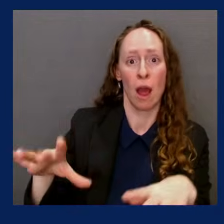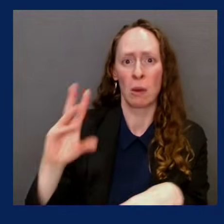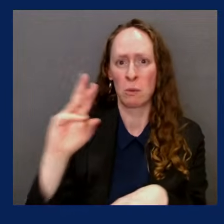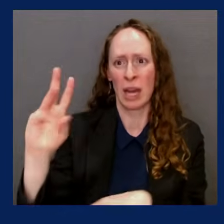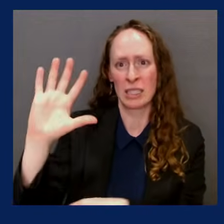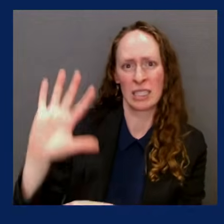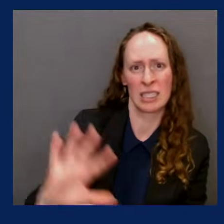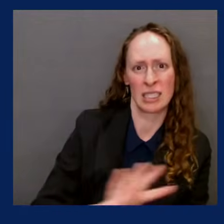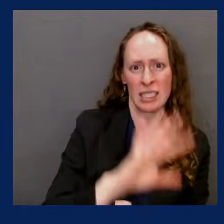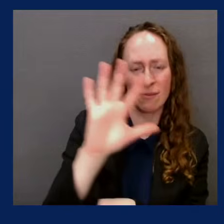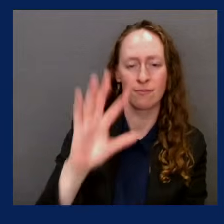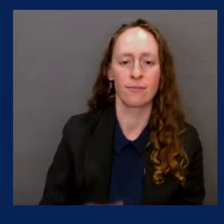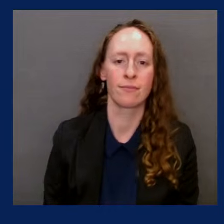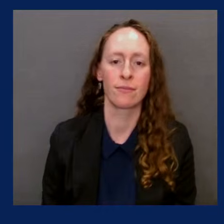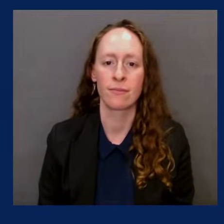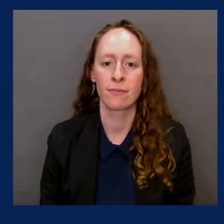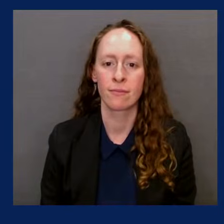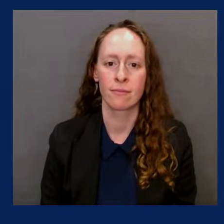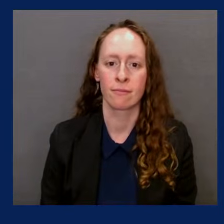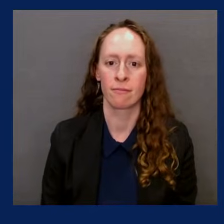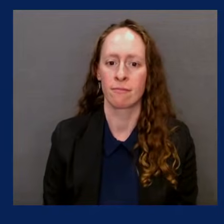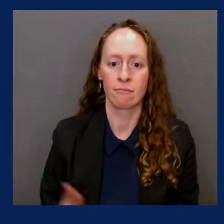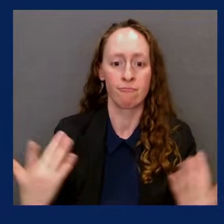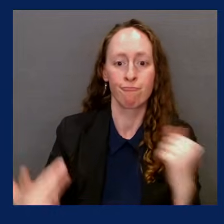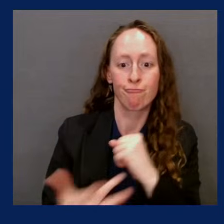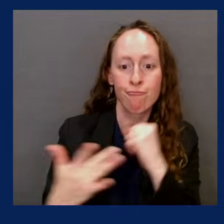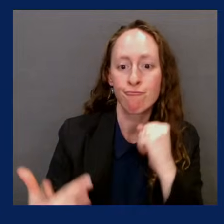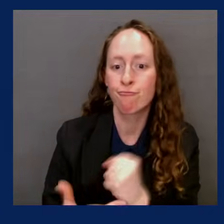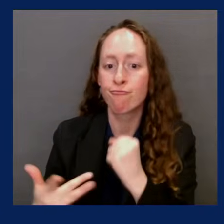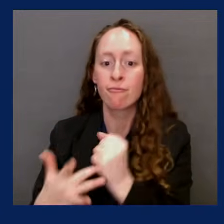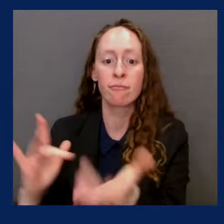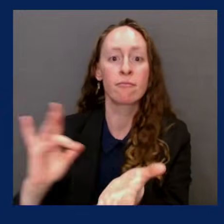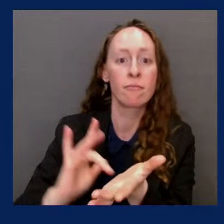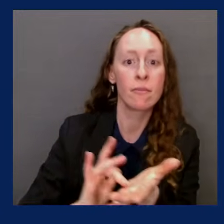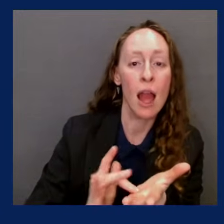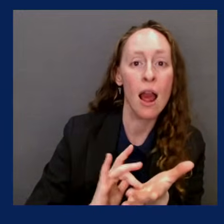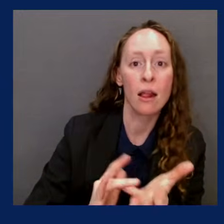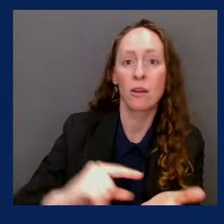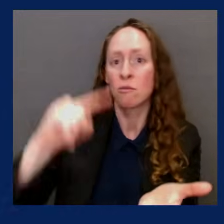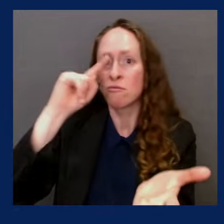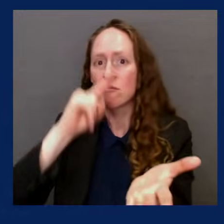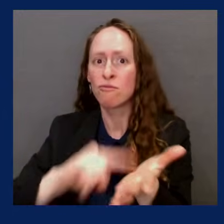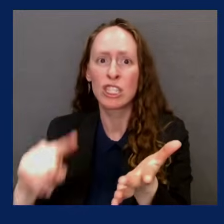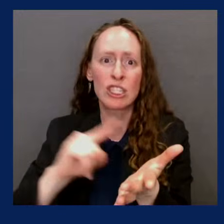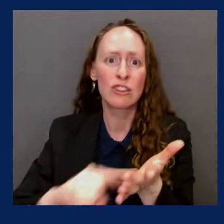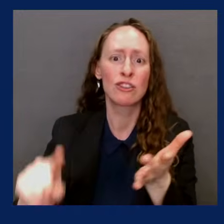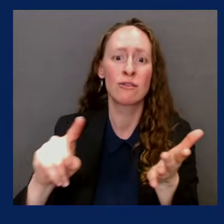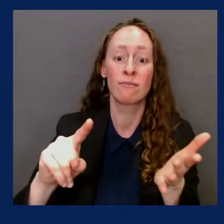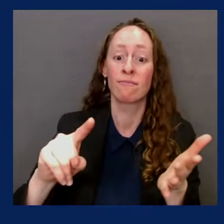from medical research to AI. And I join President Biden in welcoming Microsoft's $5